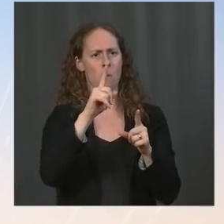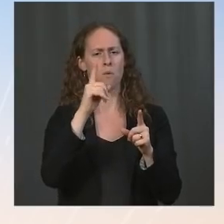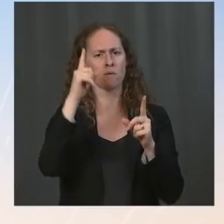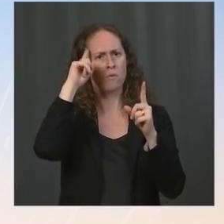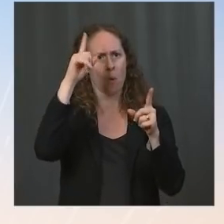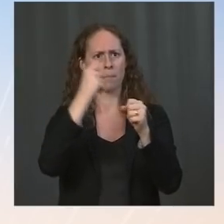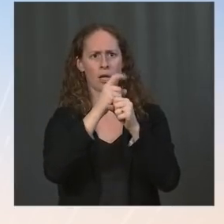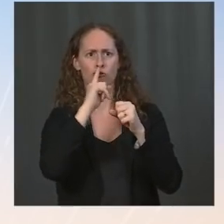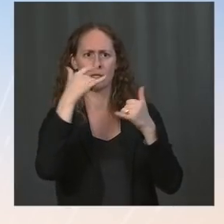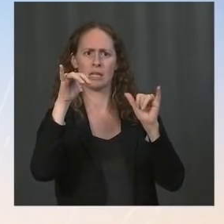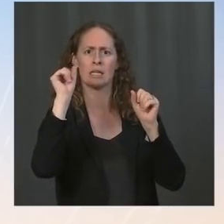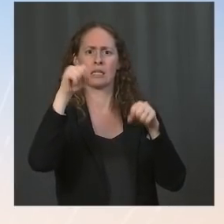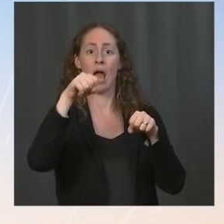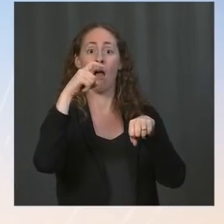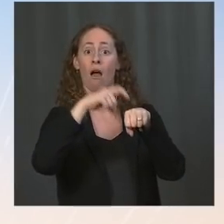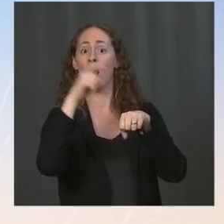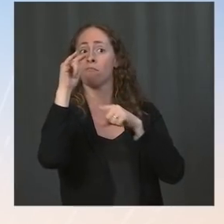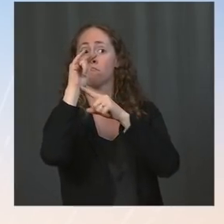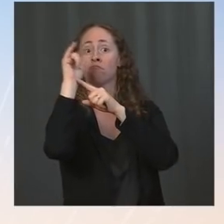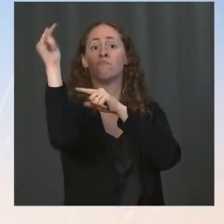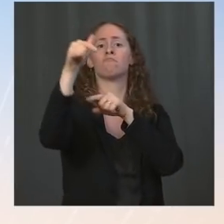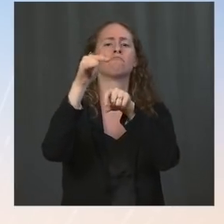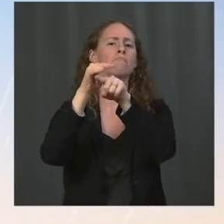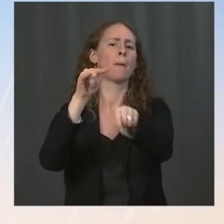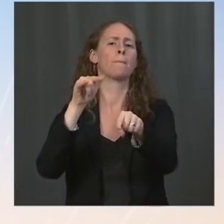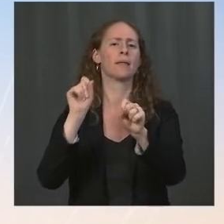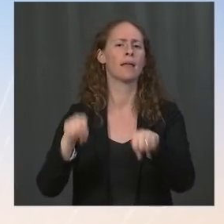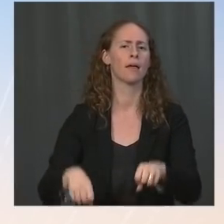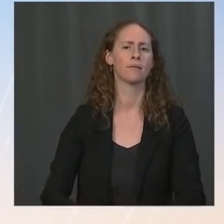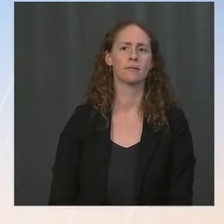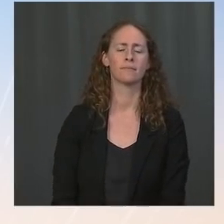The Press: Thank you. Going back to the President's meetings with the families at Dover yesterday: